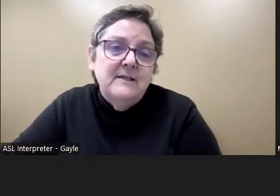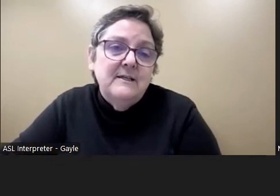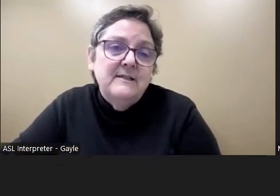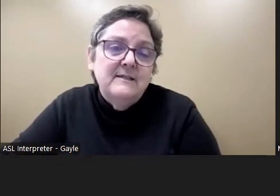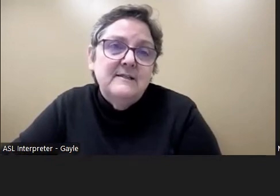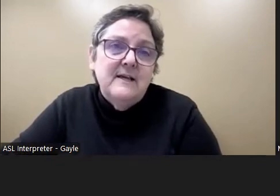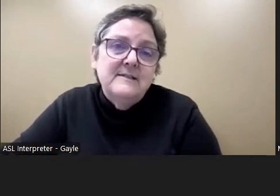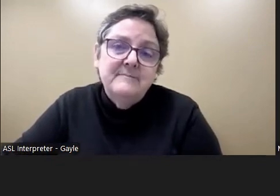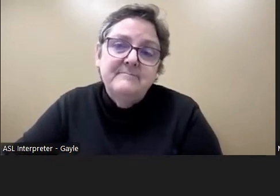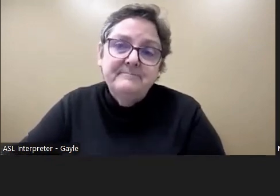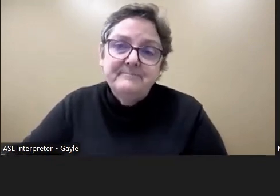and its success.